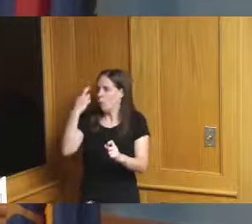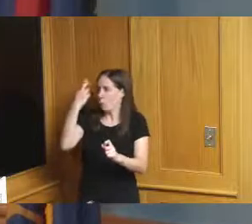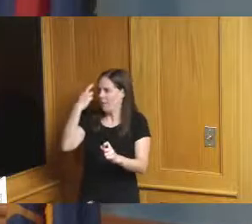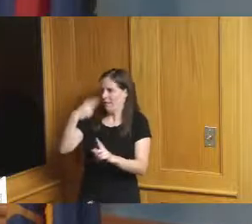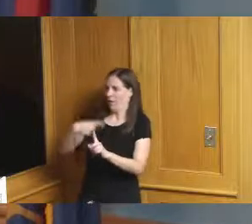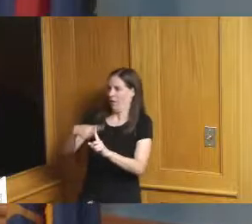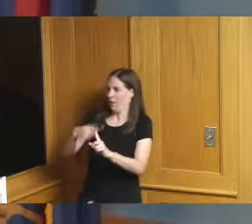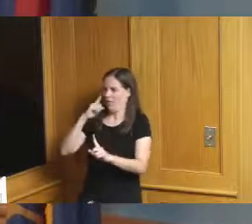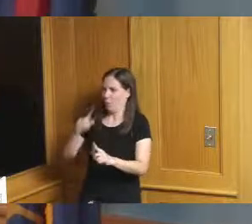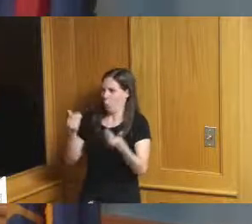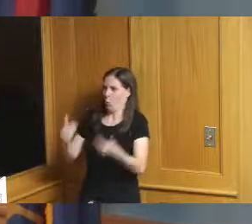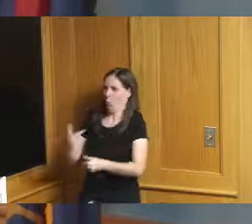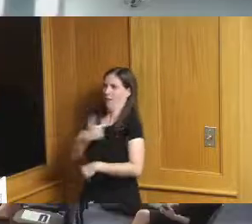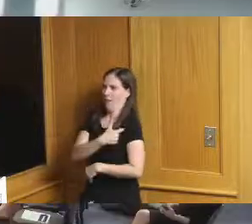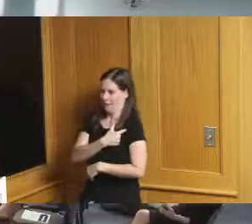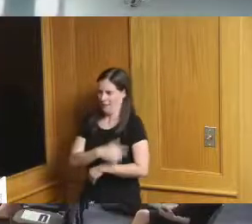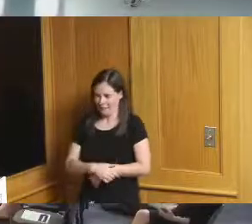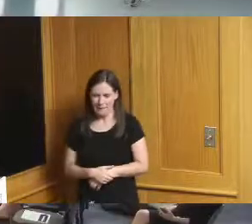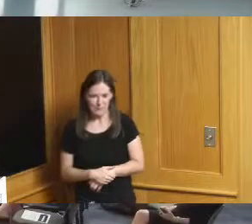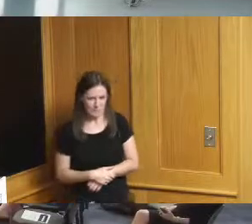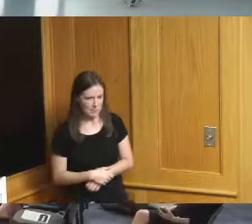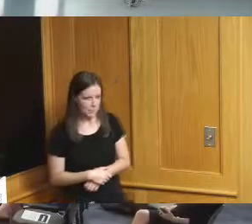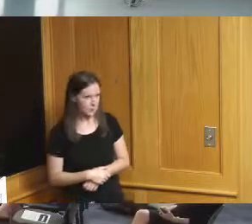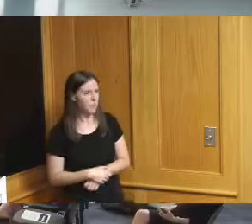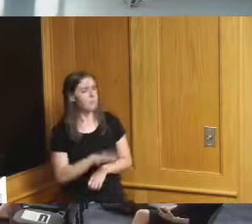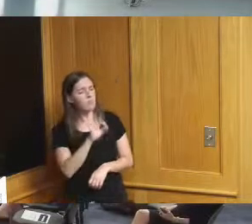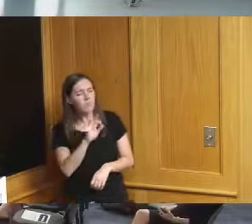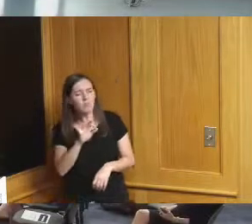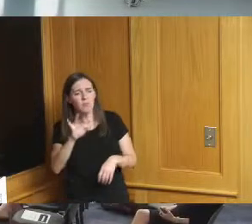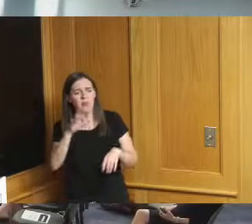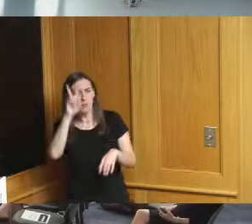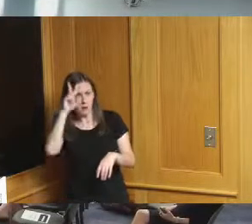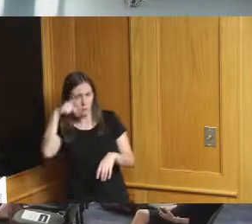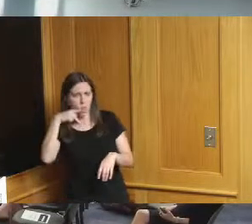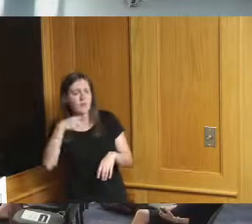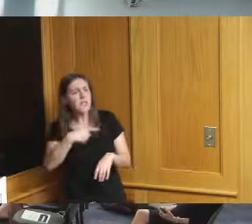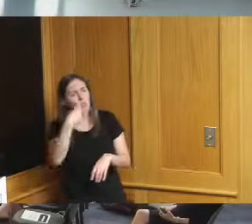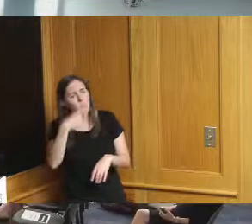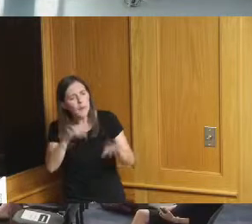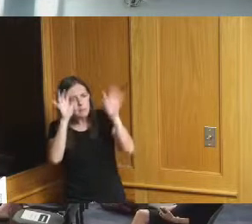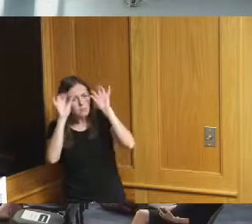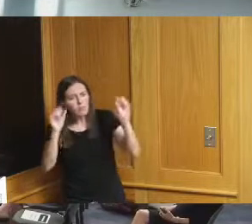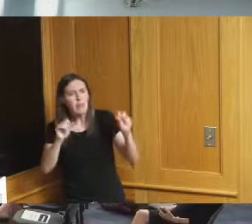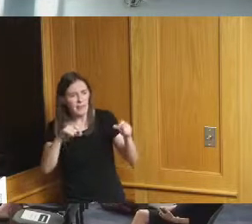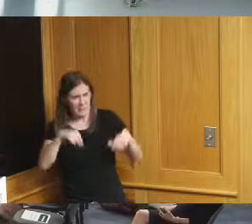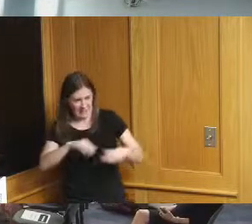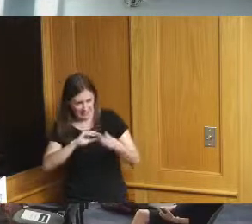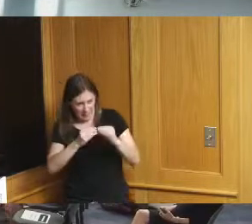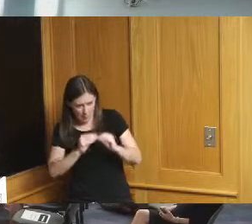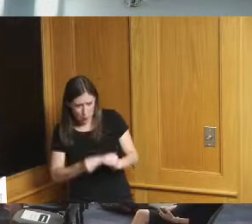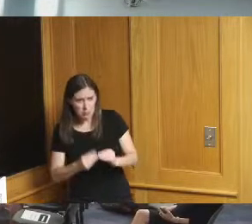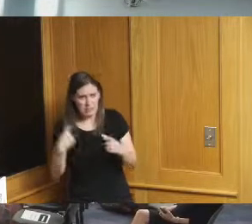Madam President yes can we ask that the because these numbers are since two weeks ago i guess was